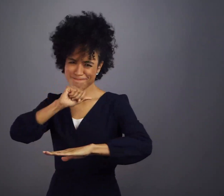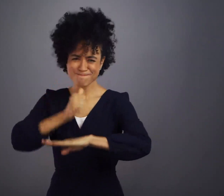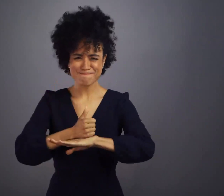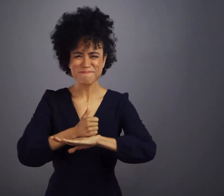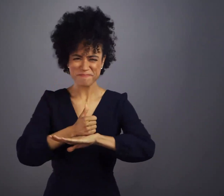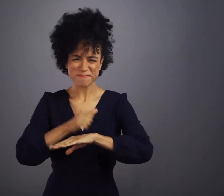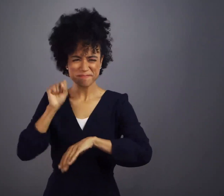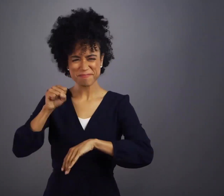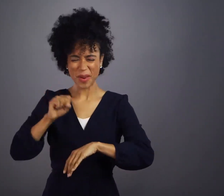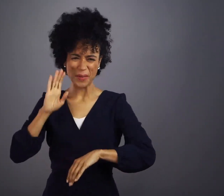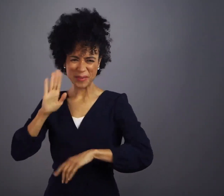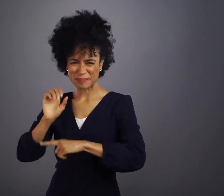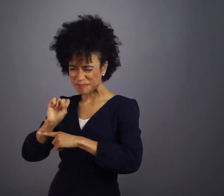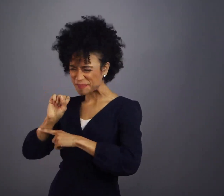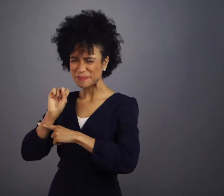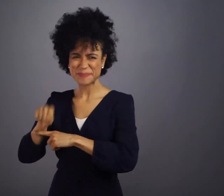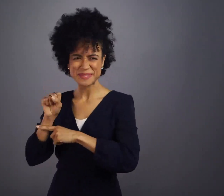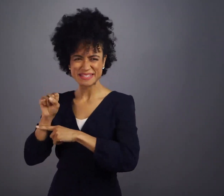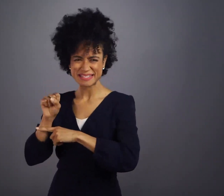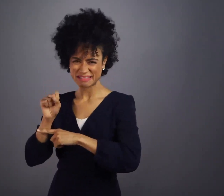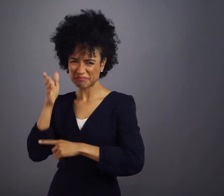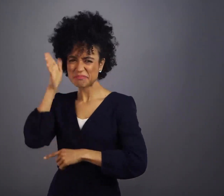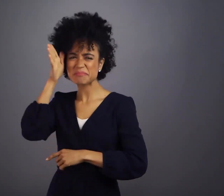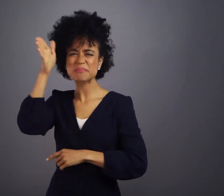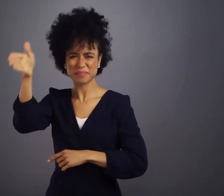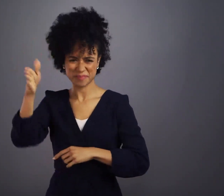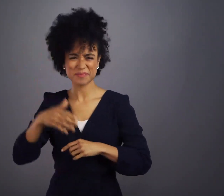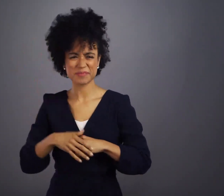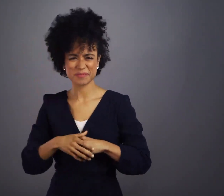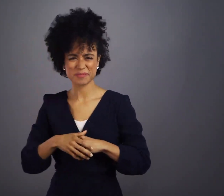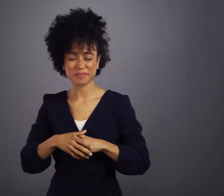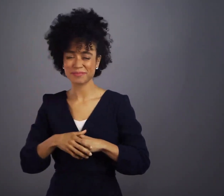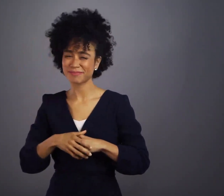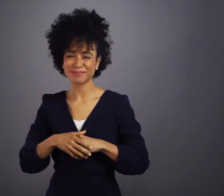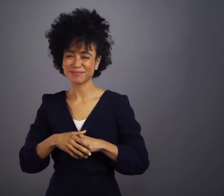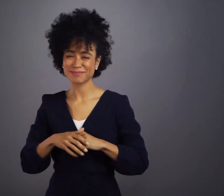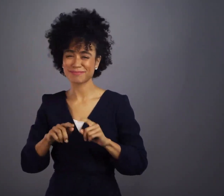There is the obsession that somehow, someday, they will beat the game.